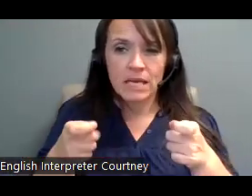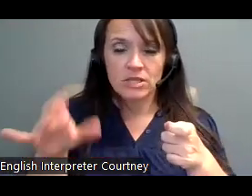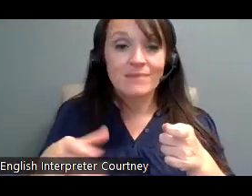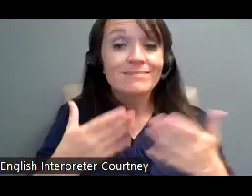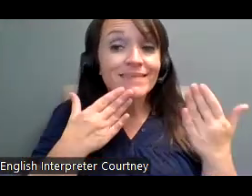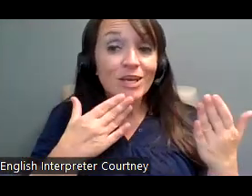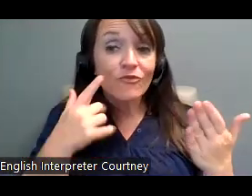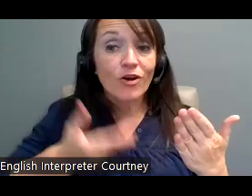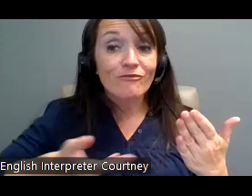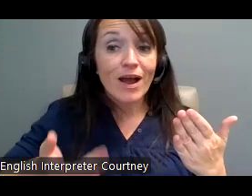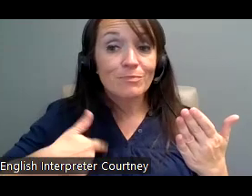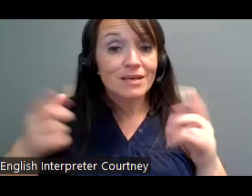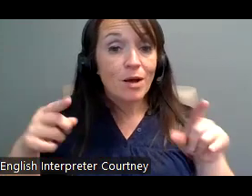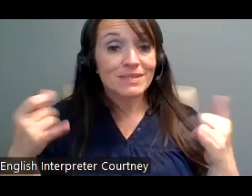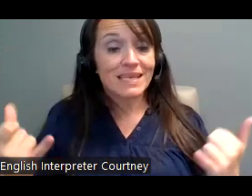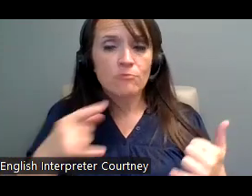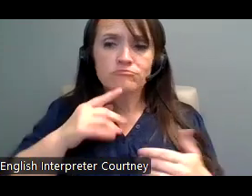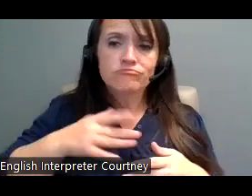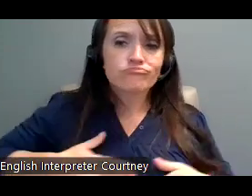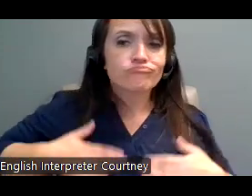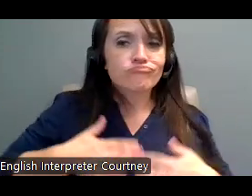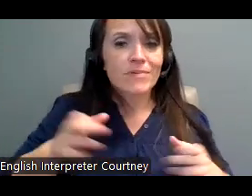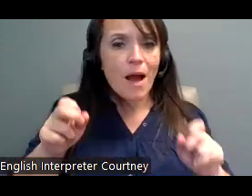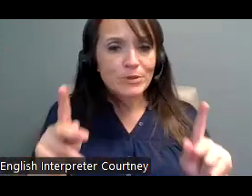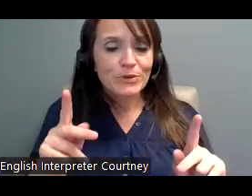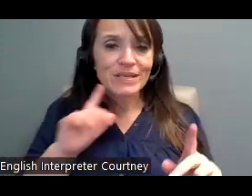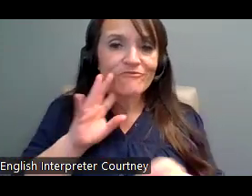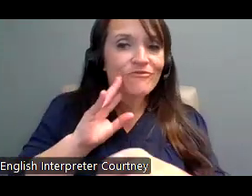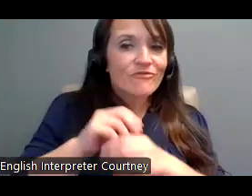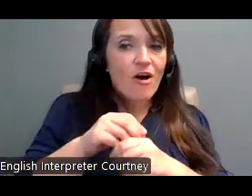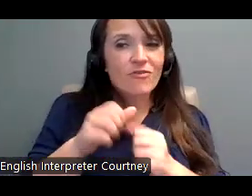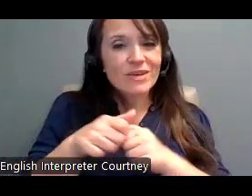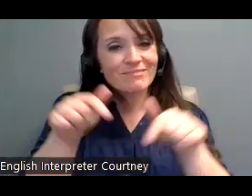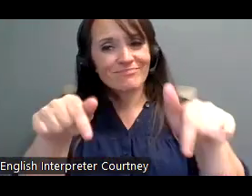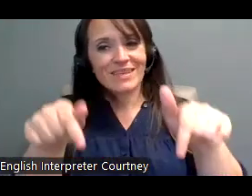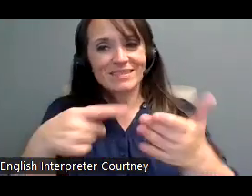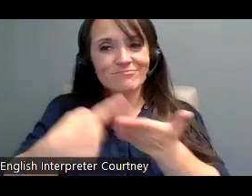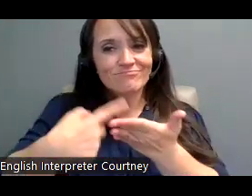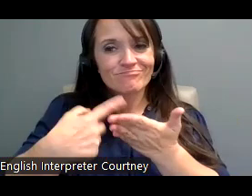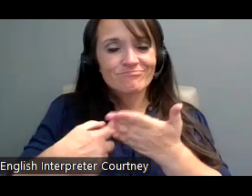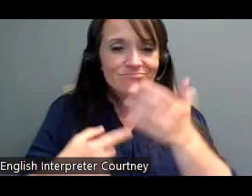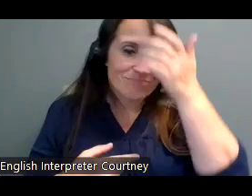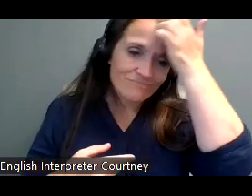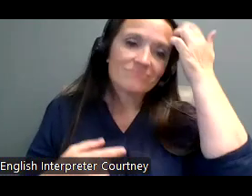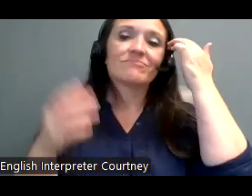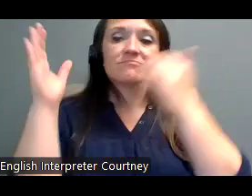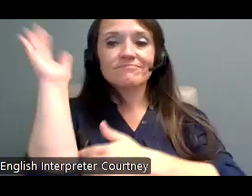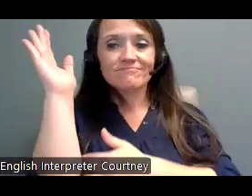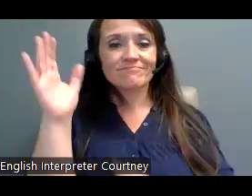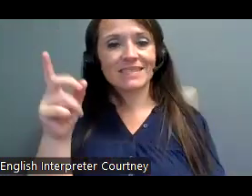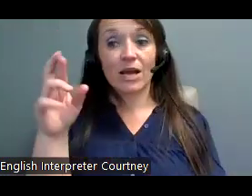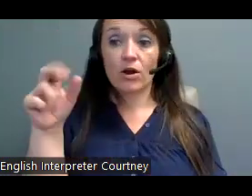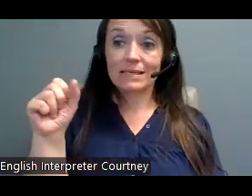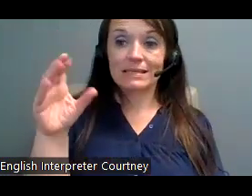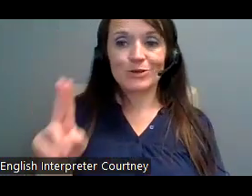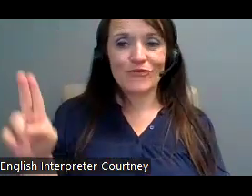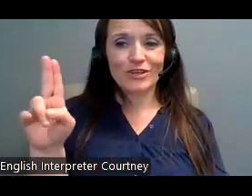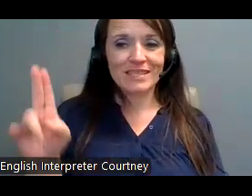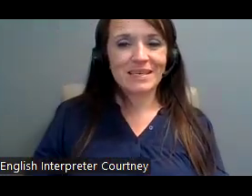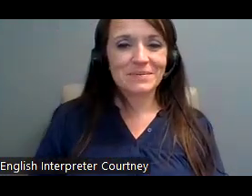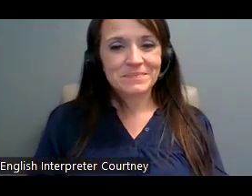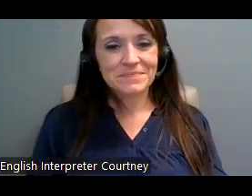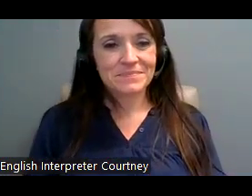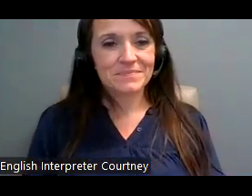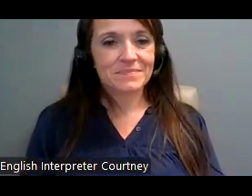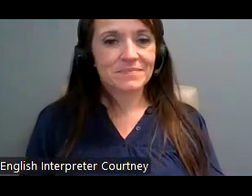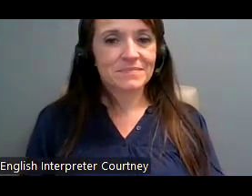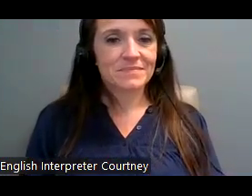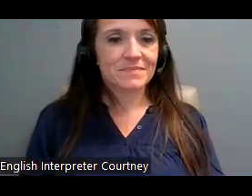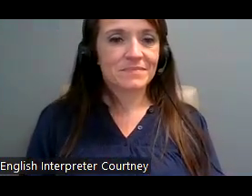I appreciate the opportunity. To participate in this DRSC University. Next slide please. So what